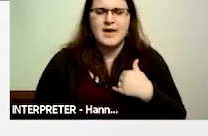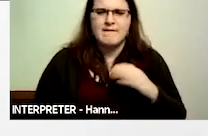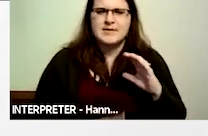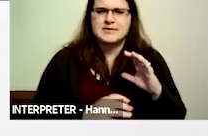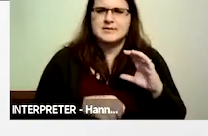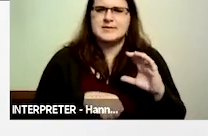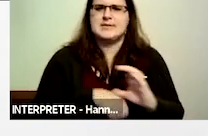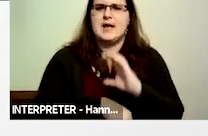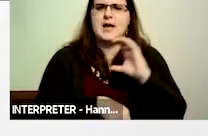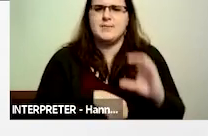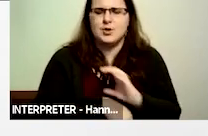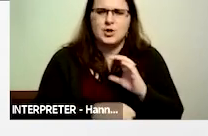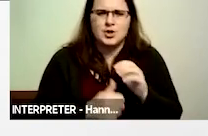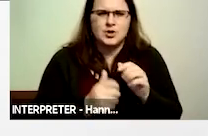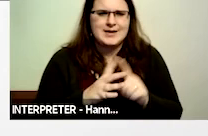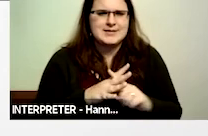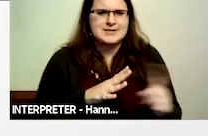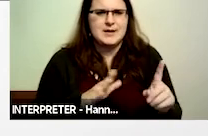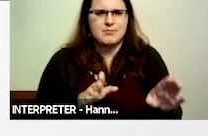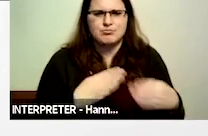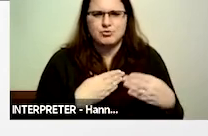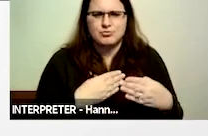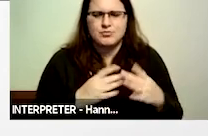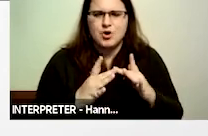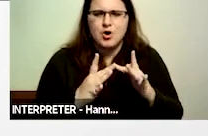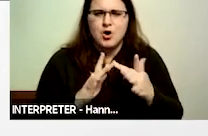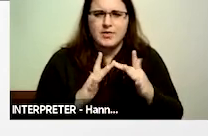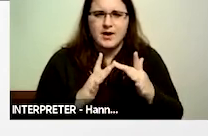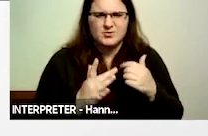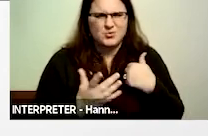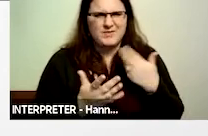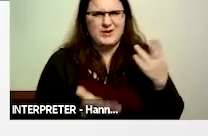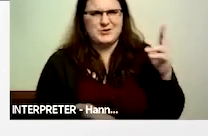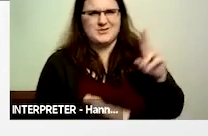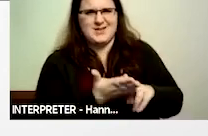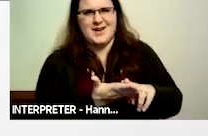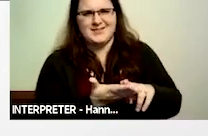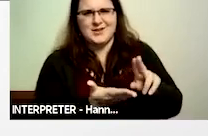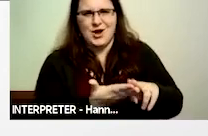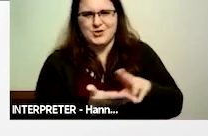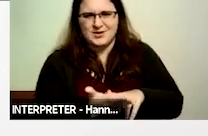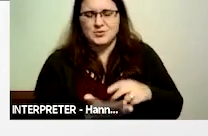Ben Woelk: Which we actually we signed a contract. So we have 1000 seats for that.